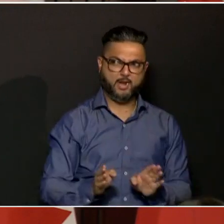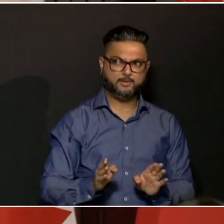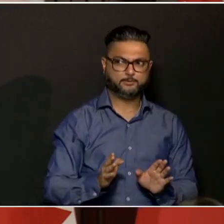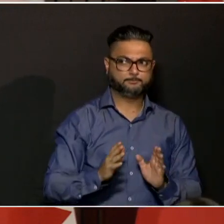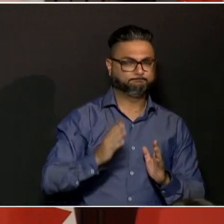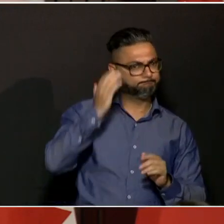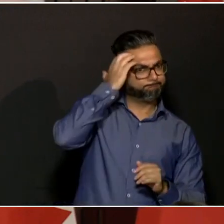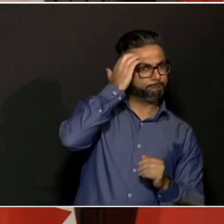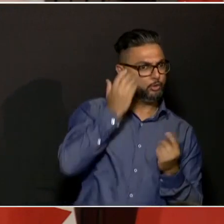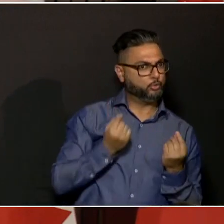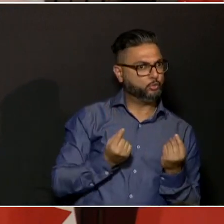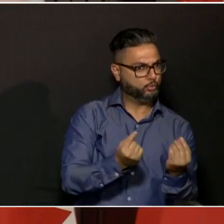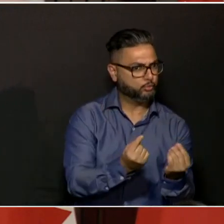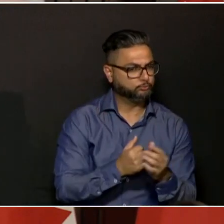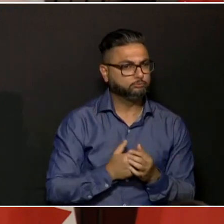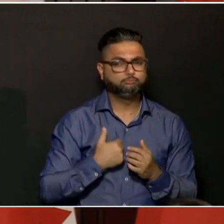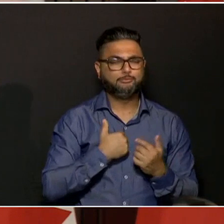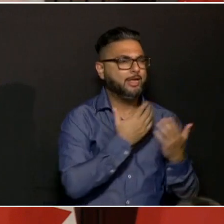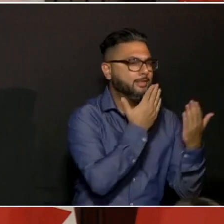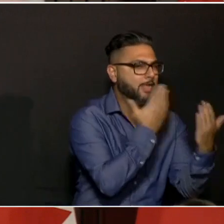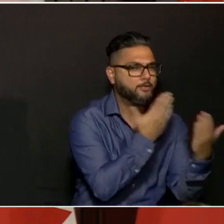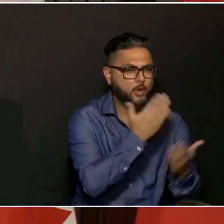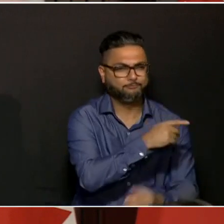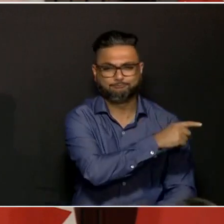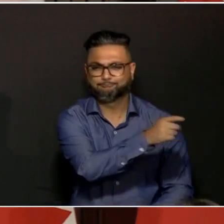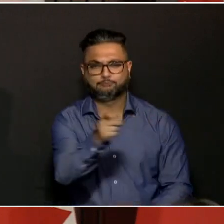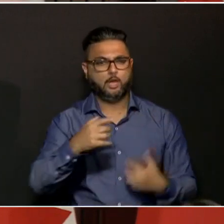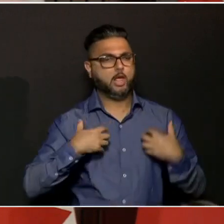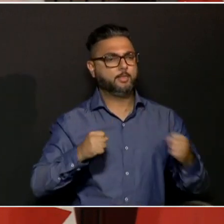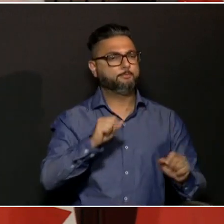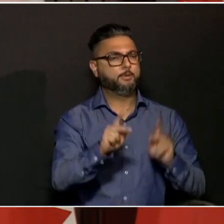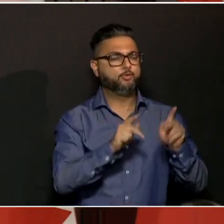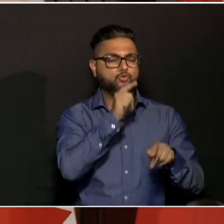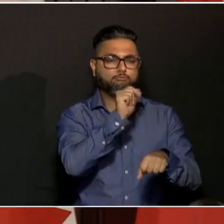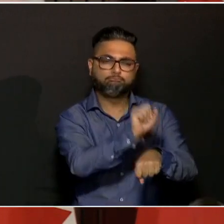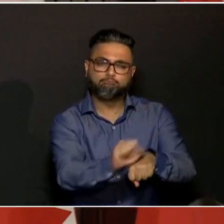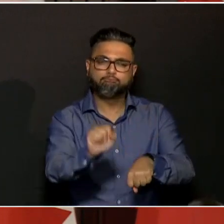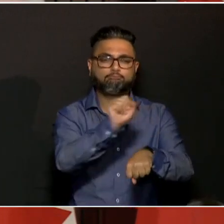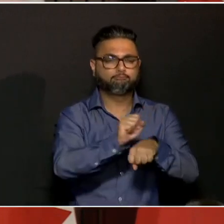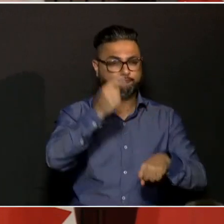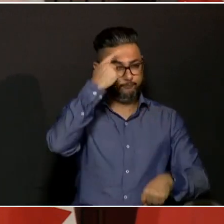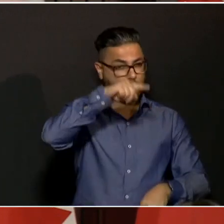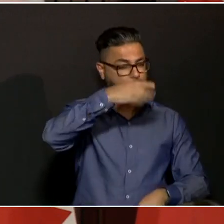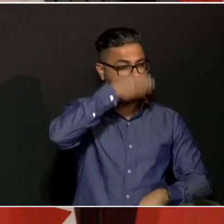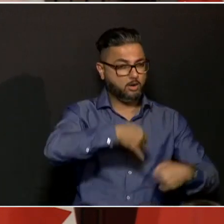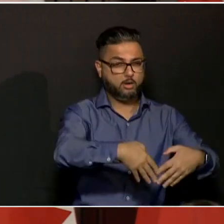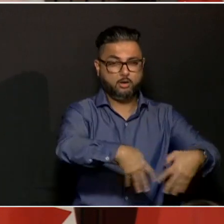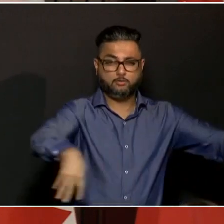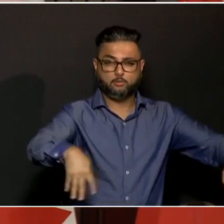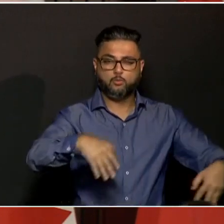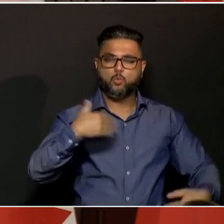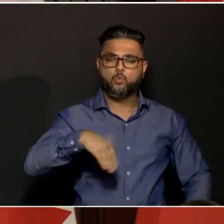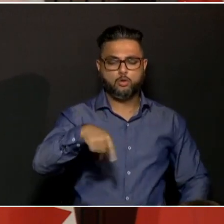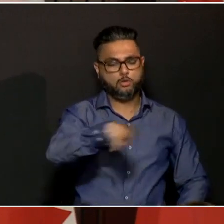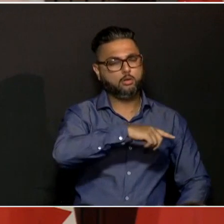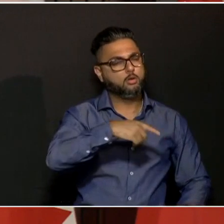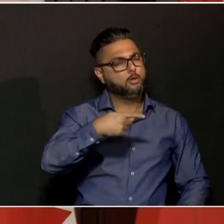so thankful to our brave, front-line healthcare heroes who continue to add